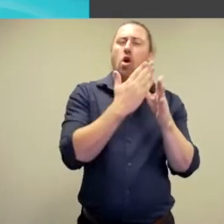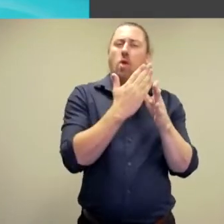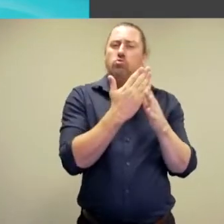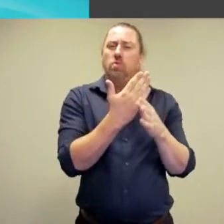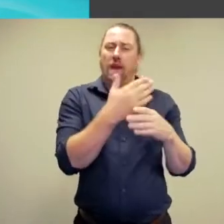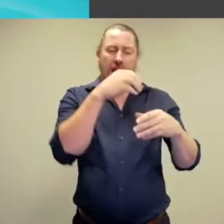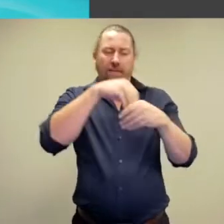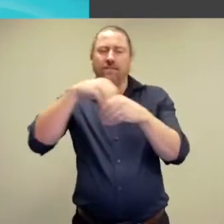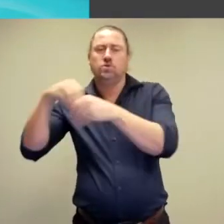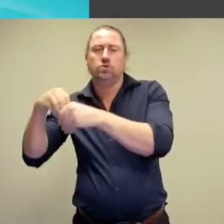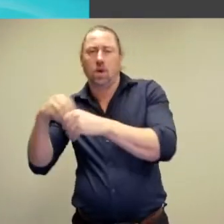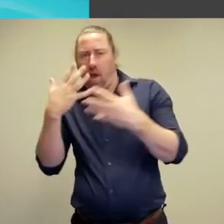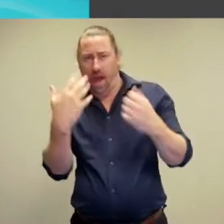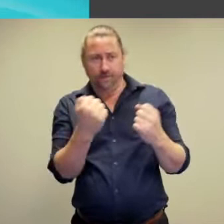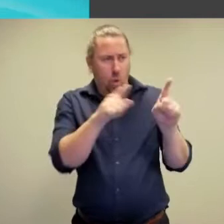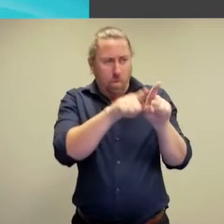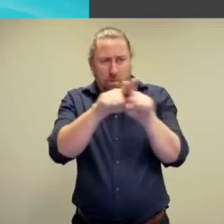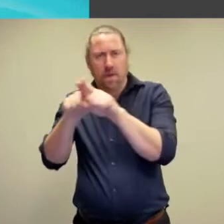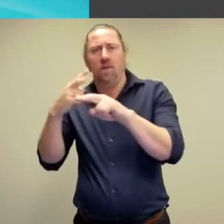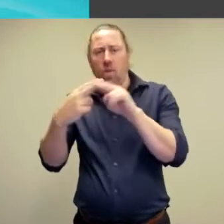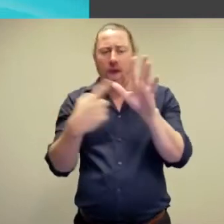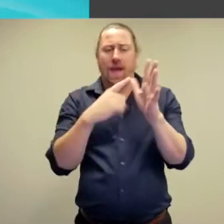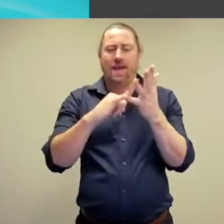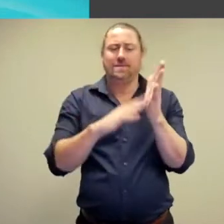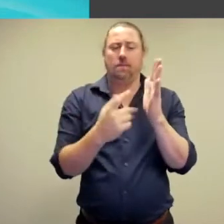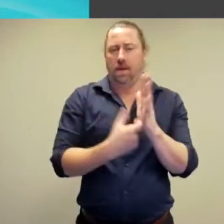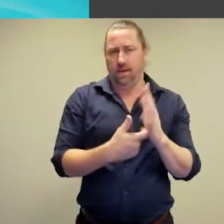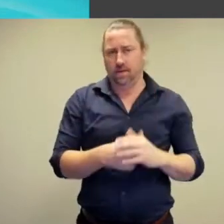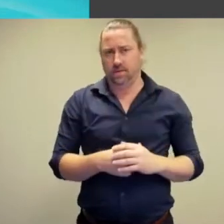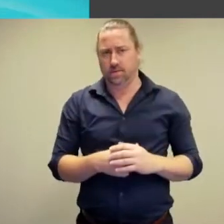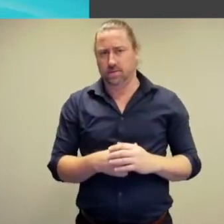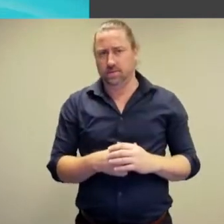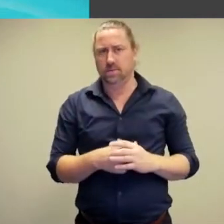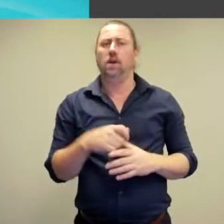that we see in